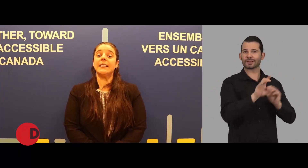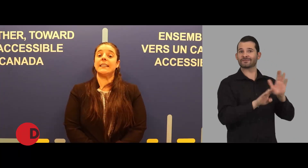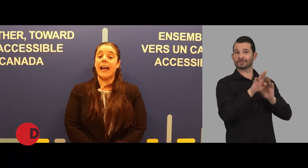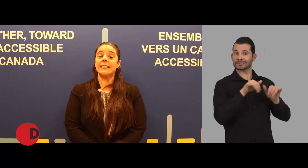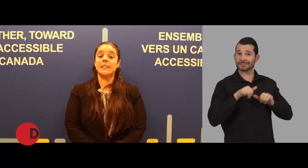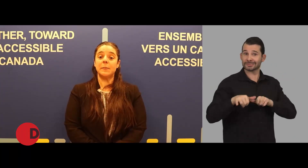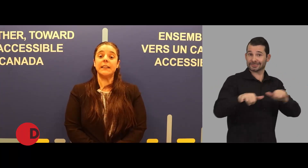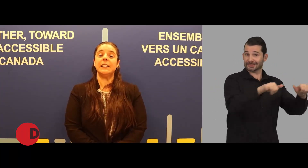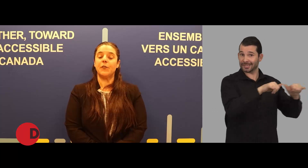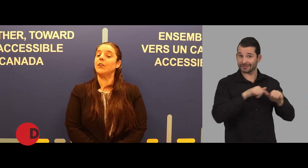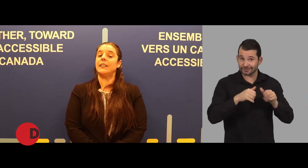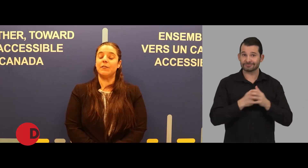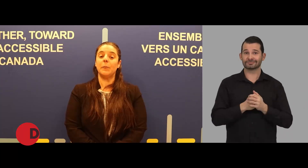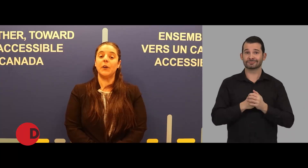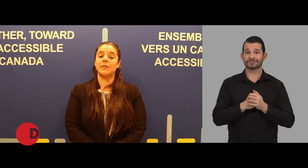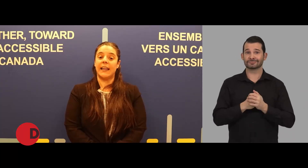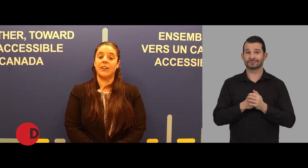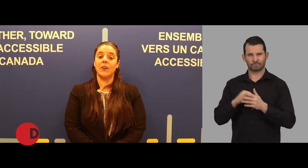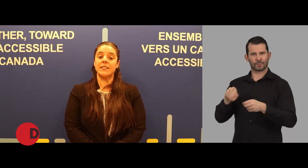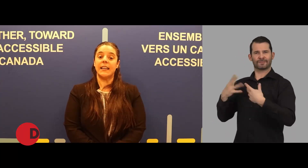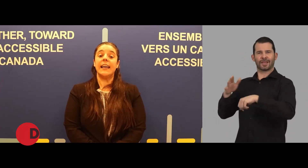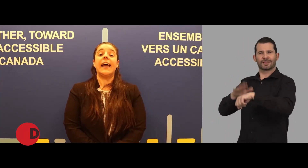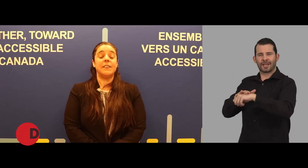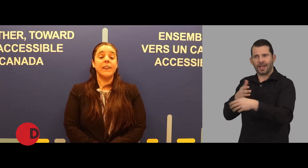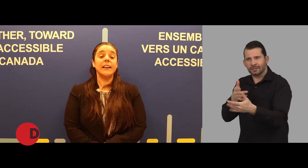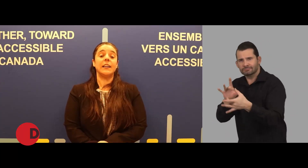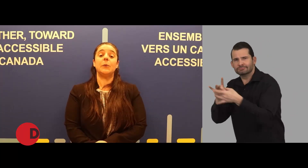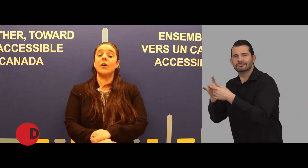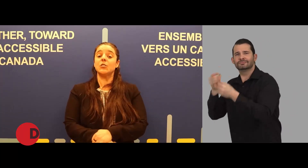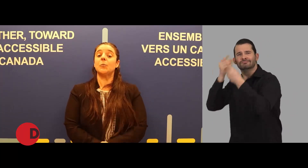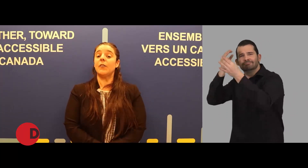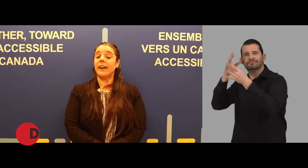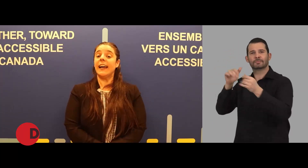the development of standards, and provided guidance materials